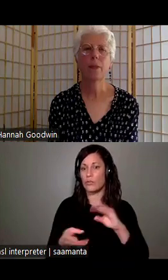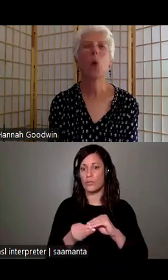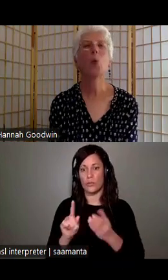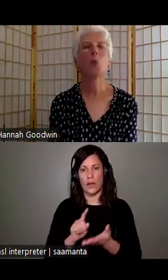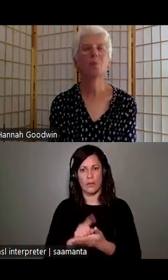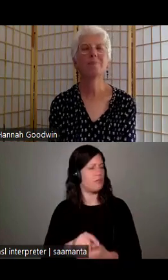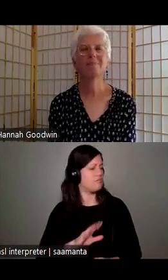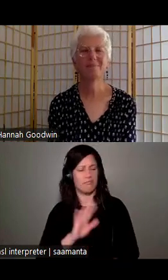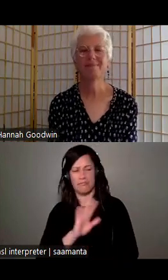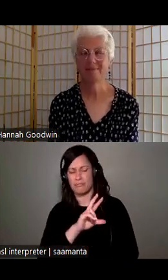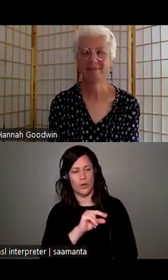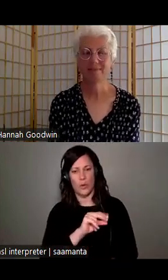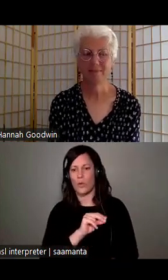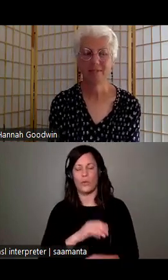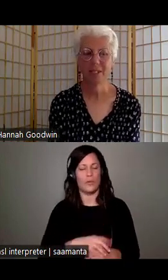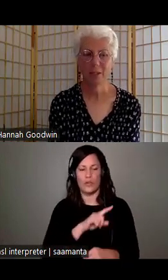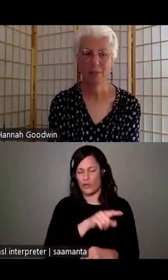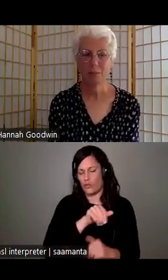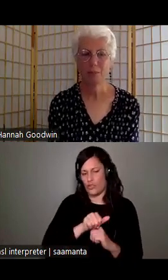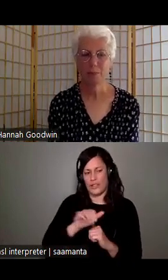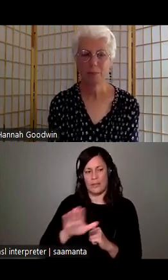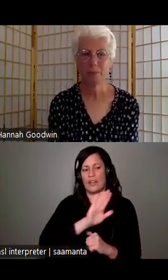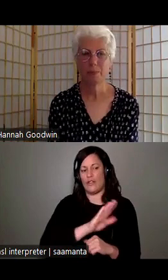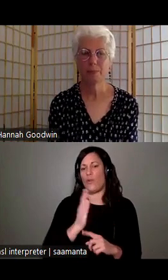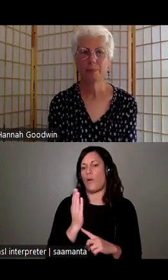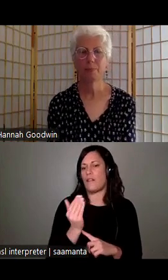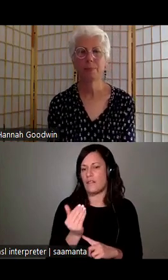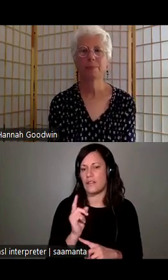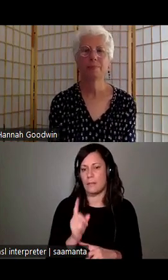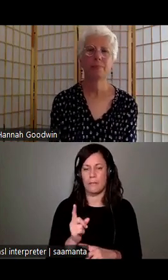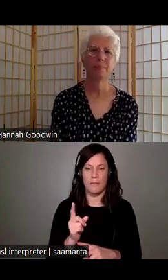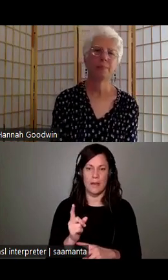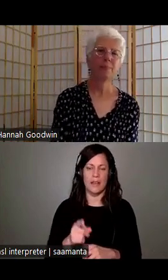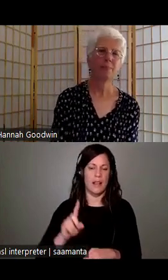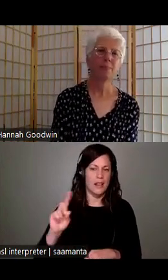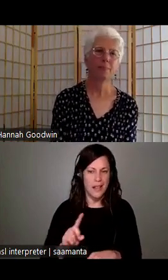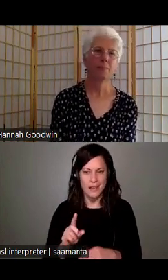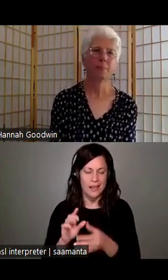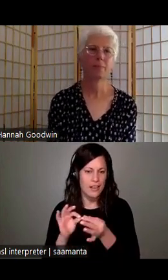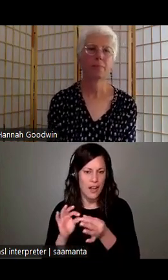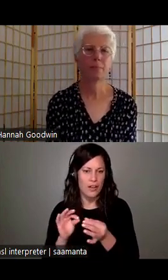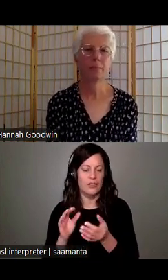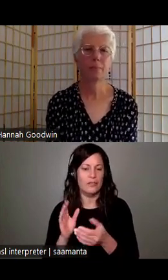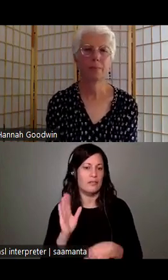No, you submit your 15 minute lightning talk and then we take other submissions